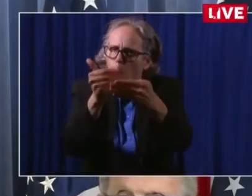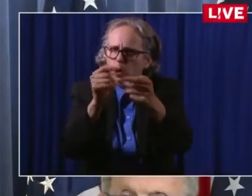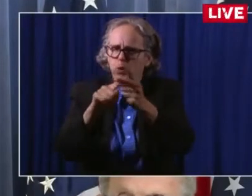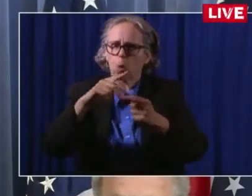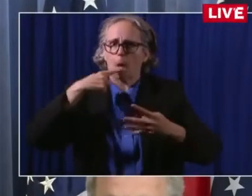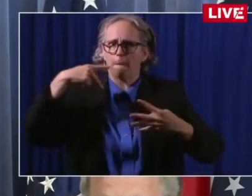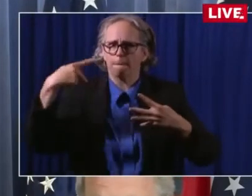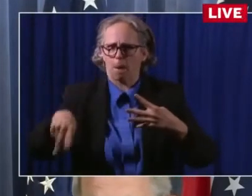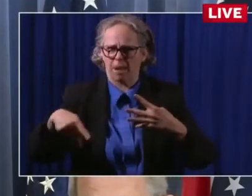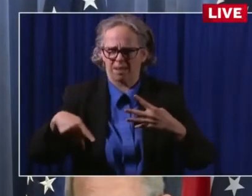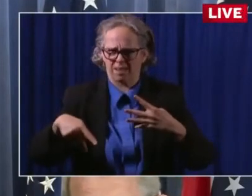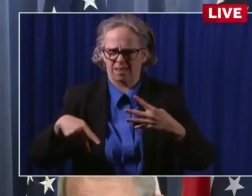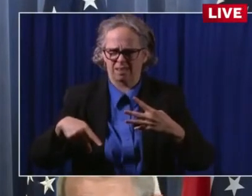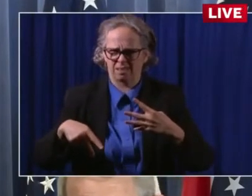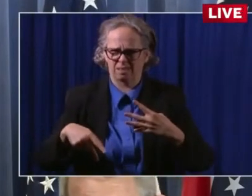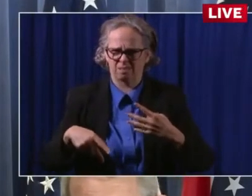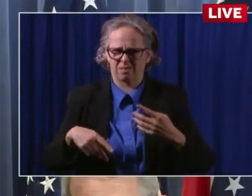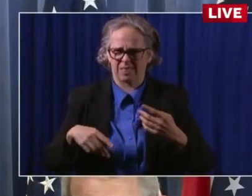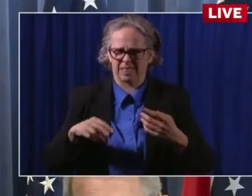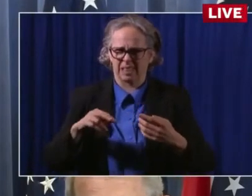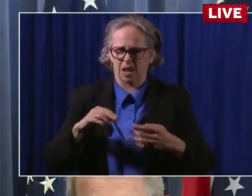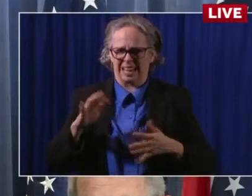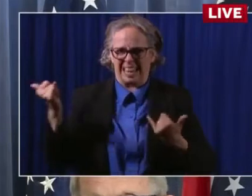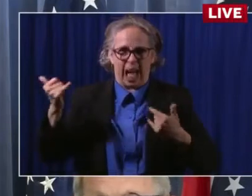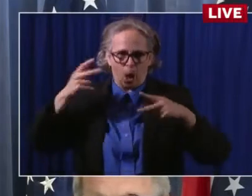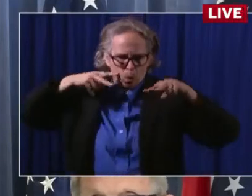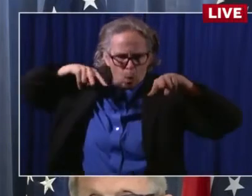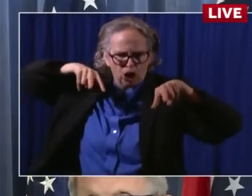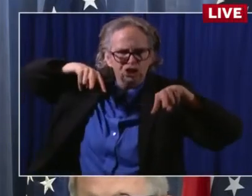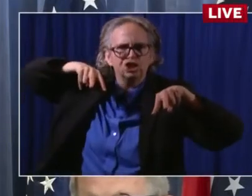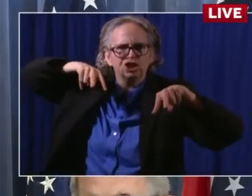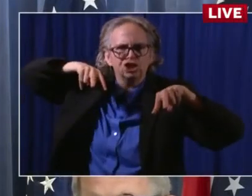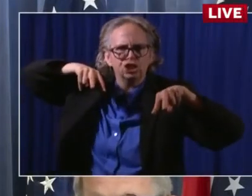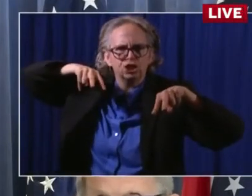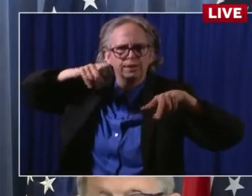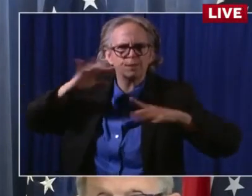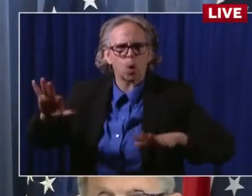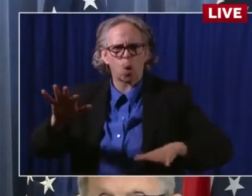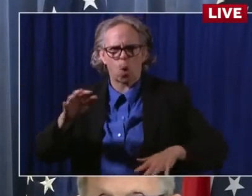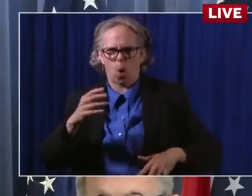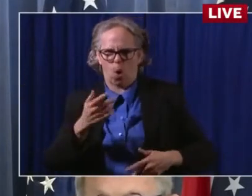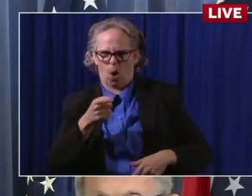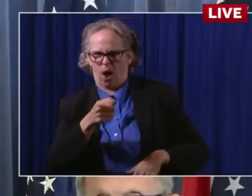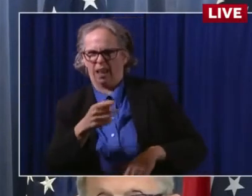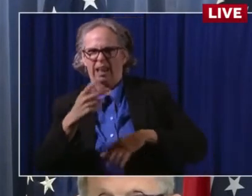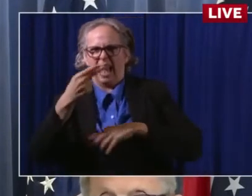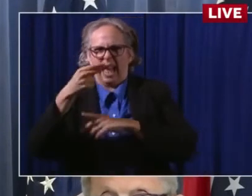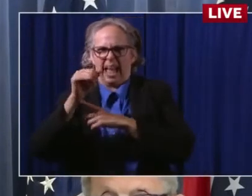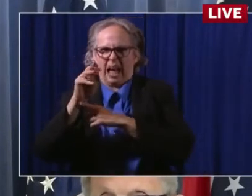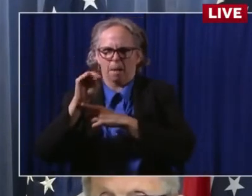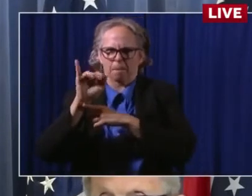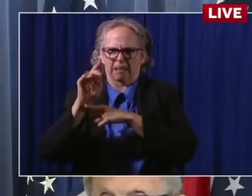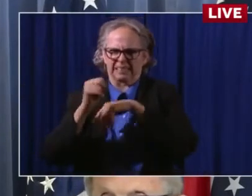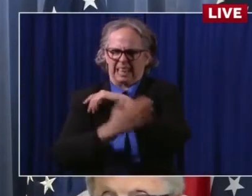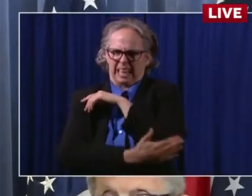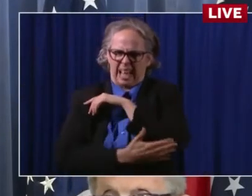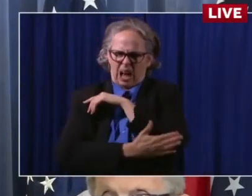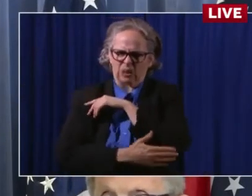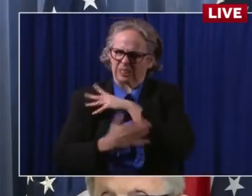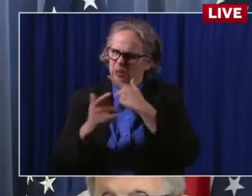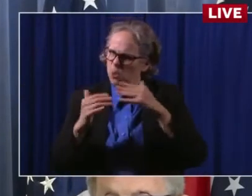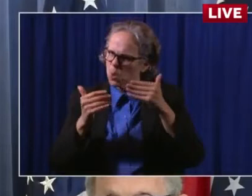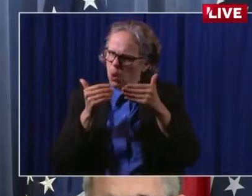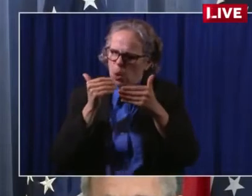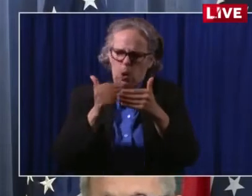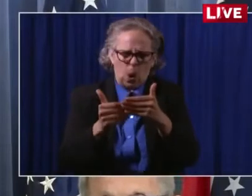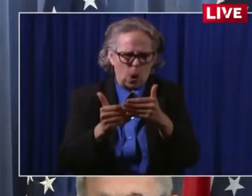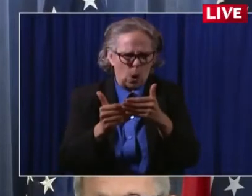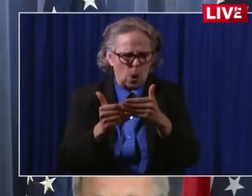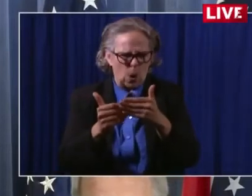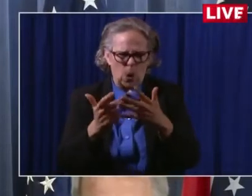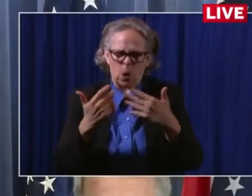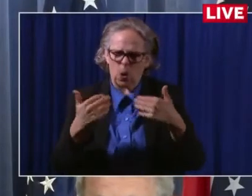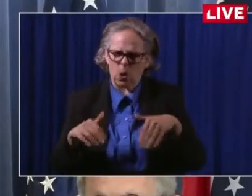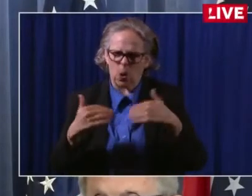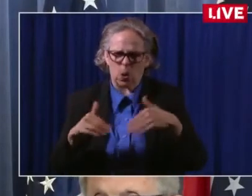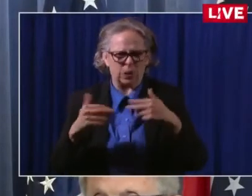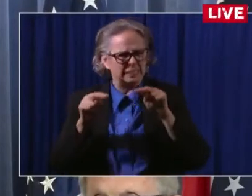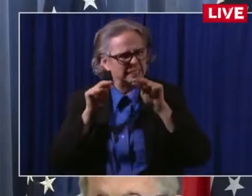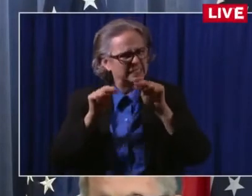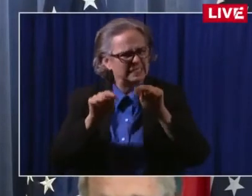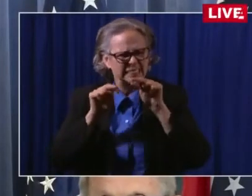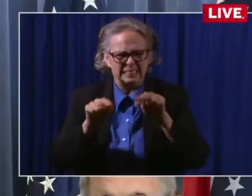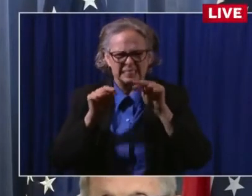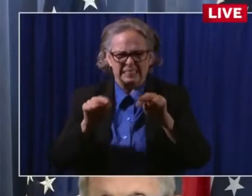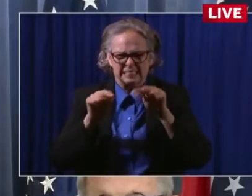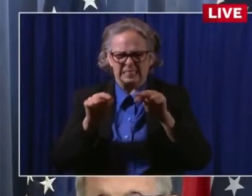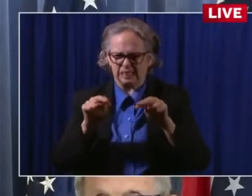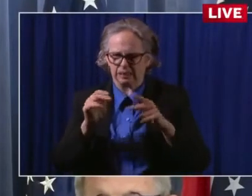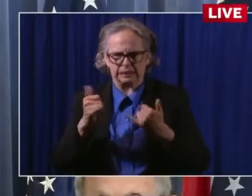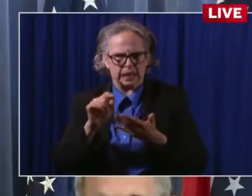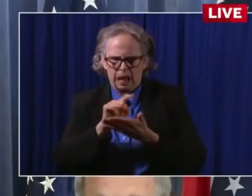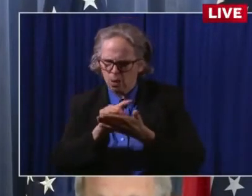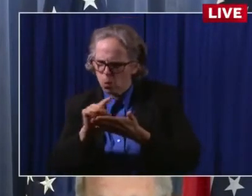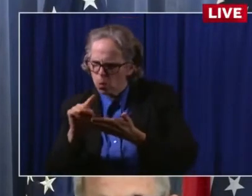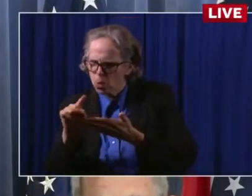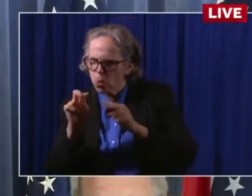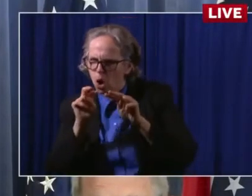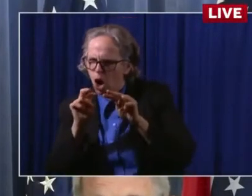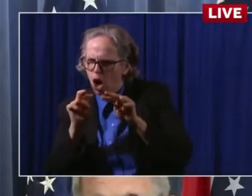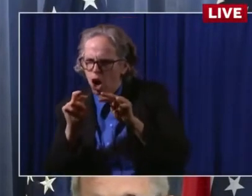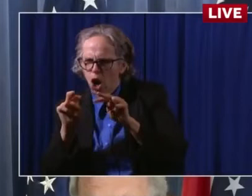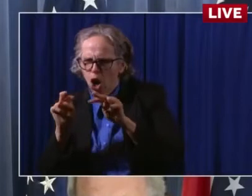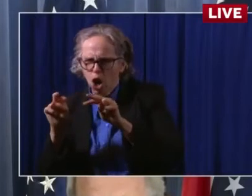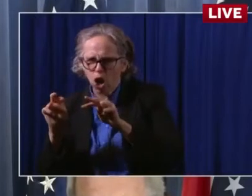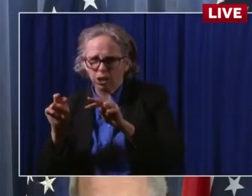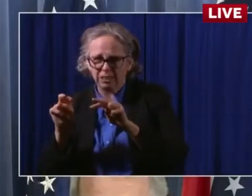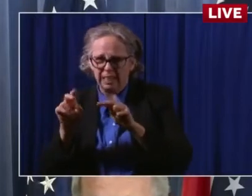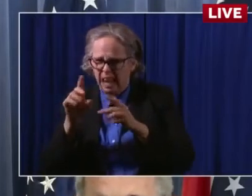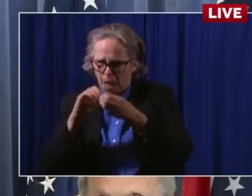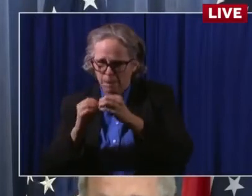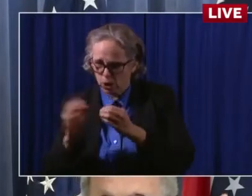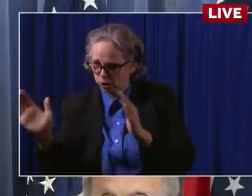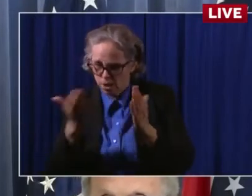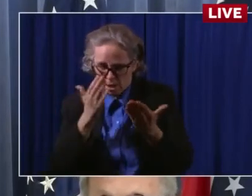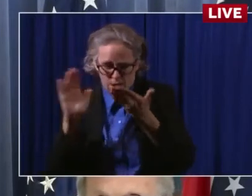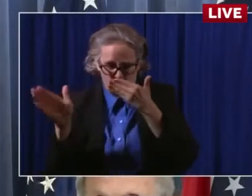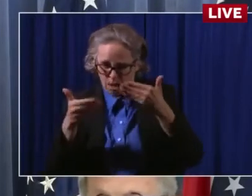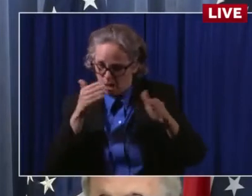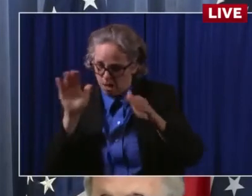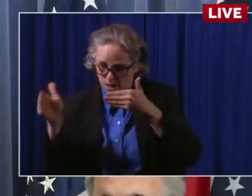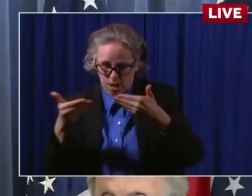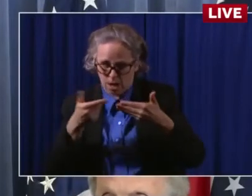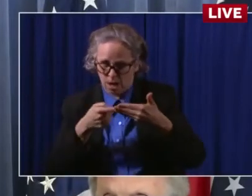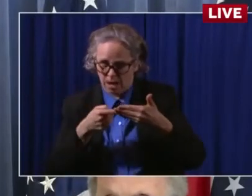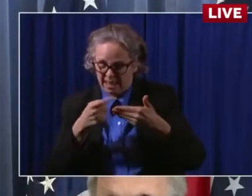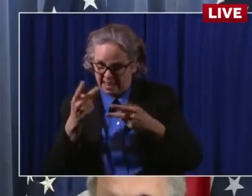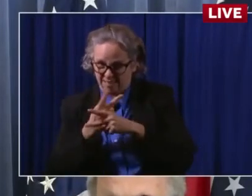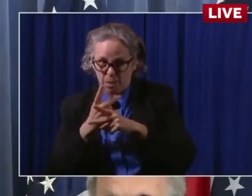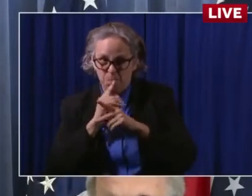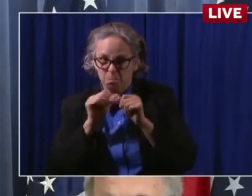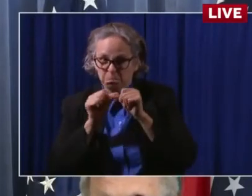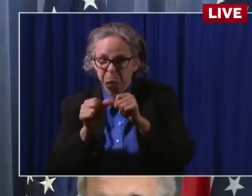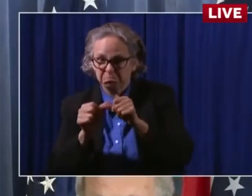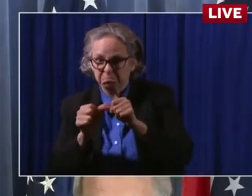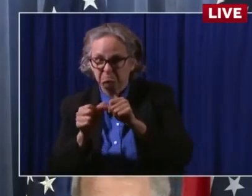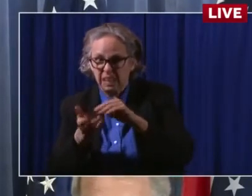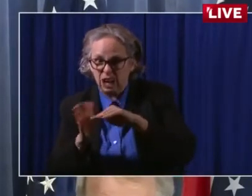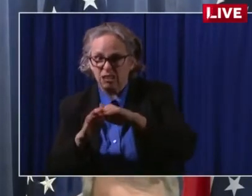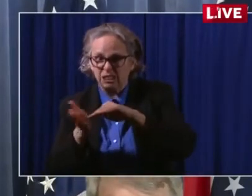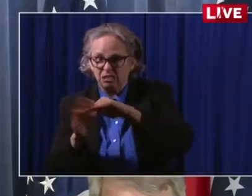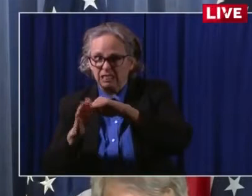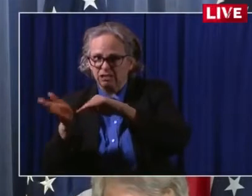IT IS NOW ON WHAT WE CALL THE WATCHLIST, WHICH MEANS IT BASICALLY HAS MET THE CRITERIA TO GO PURPLE, BUT WE’RE GOING TO ALLOW A WEEK TO LAPSE AND LOOK AT THE DATA AGAIN ANOTHER WEEK